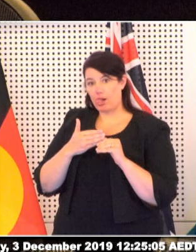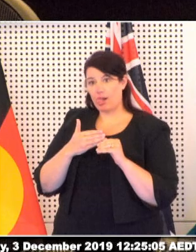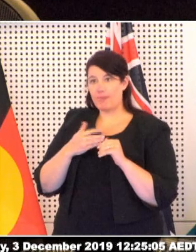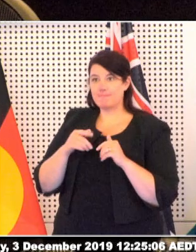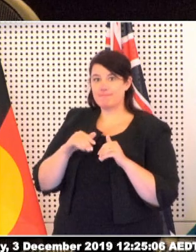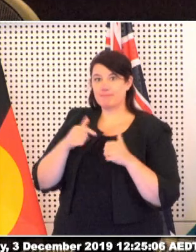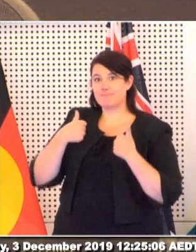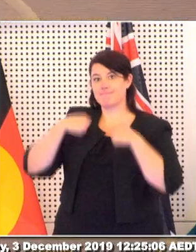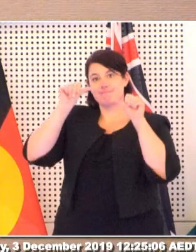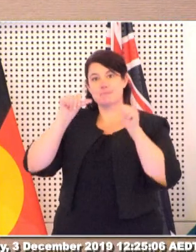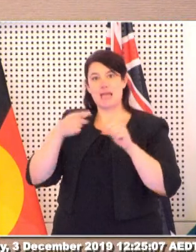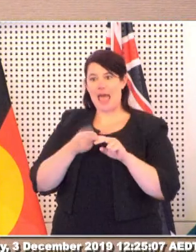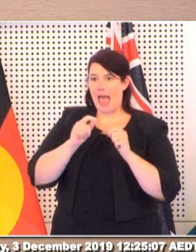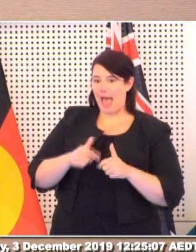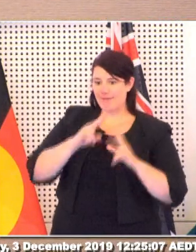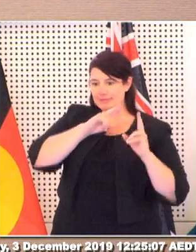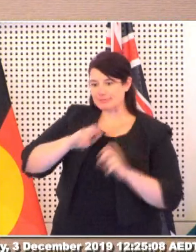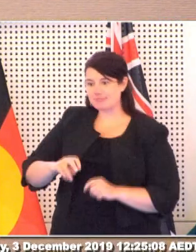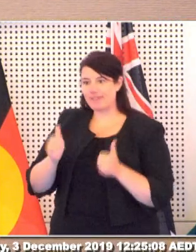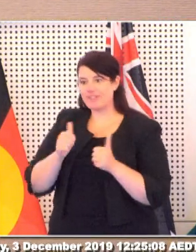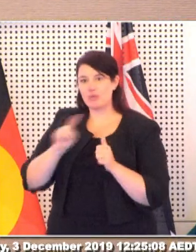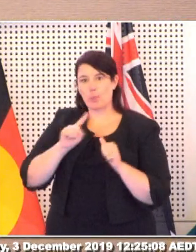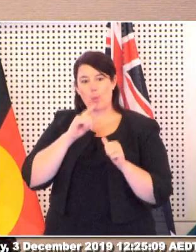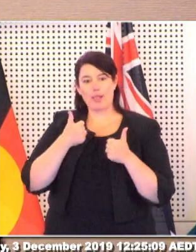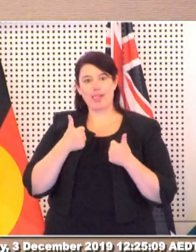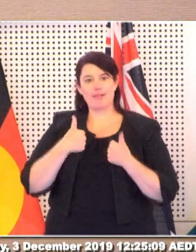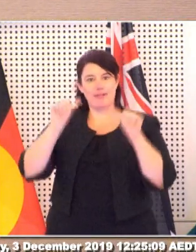Yes, I do. - deliberations? Thank you, I do.